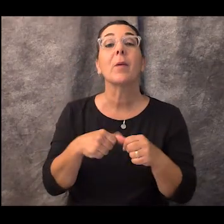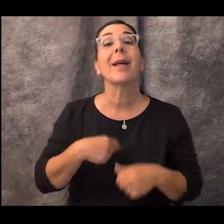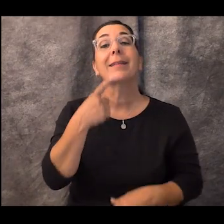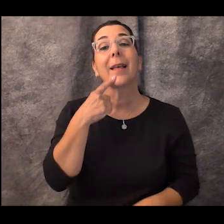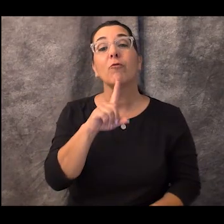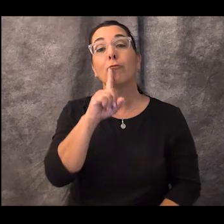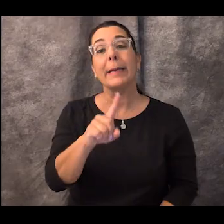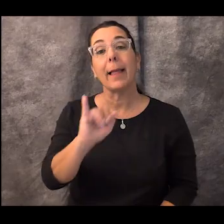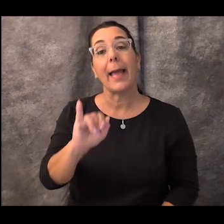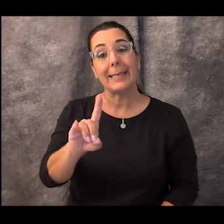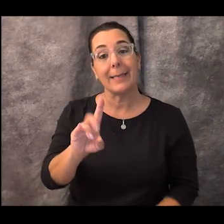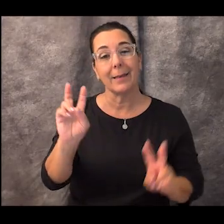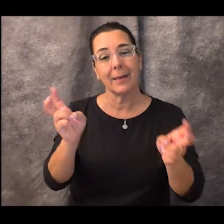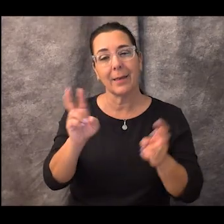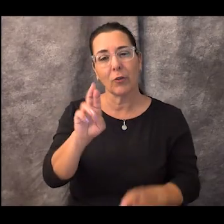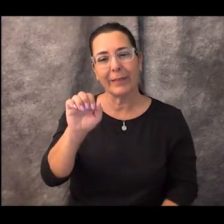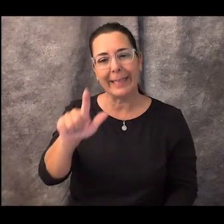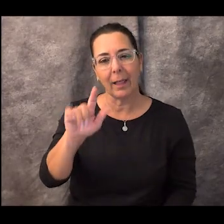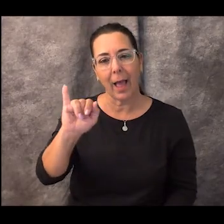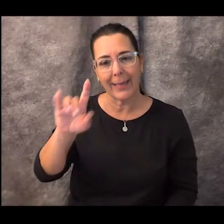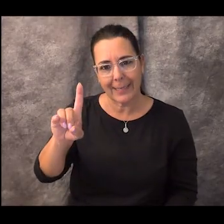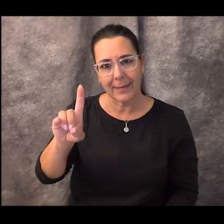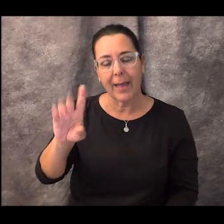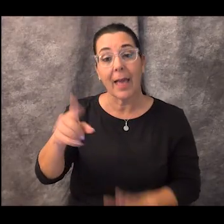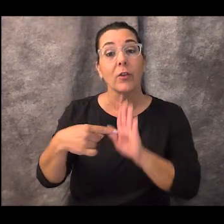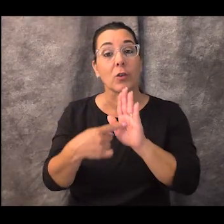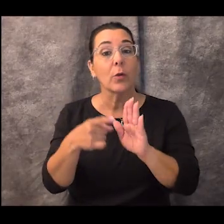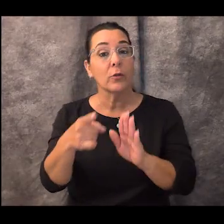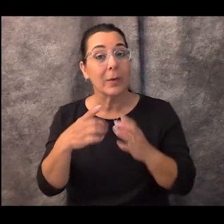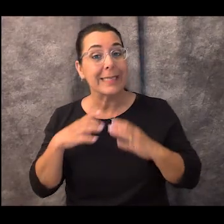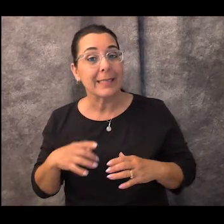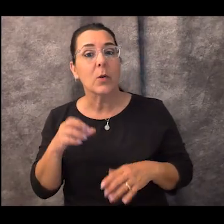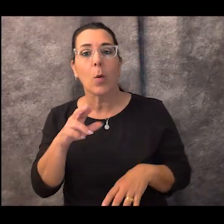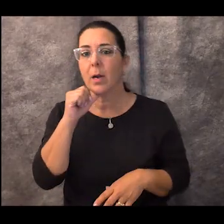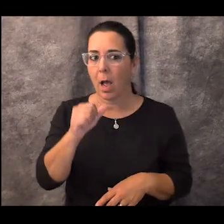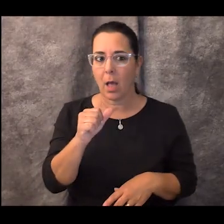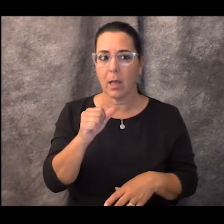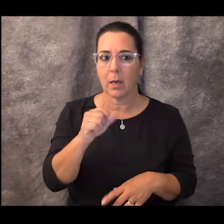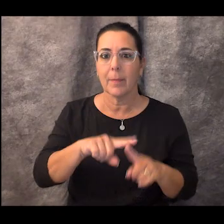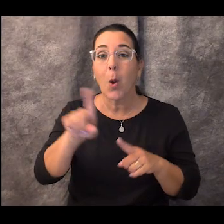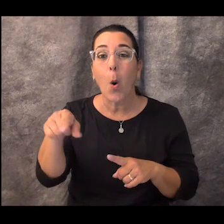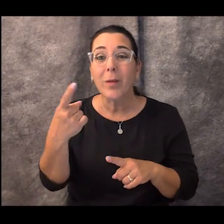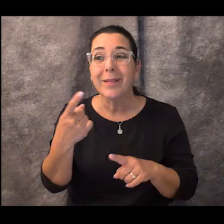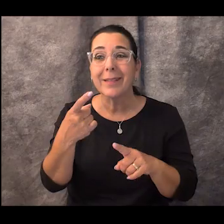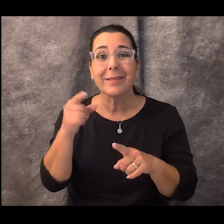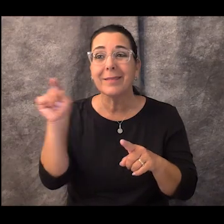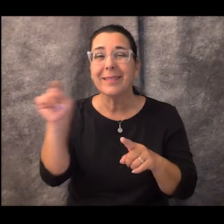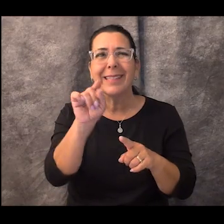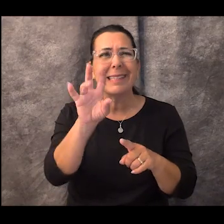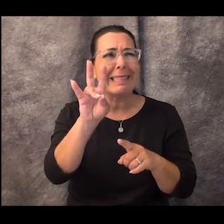Real IDs only indicate whether or not you're a citizen in like 6 or 7 states. Out of all the states, right? That's not very many.